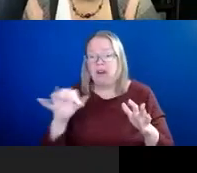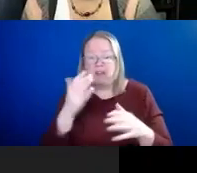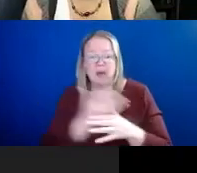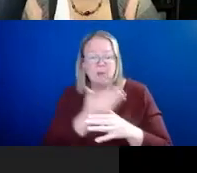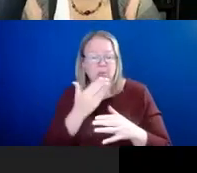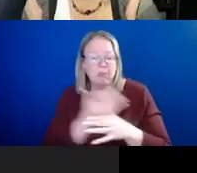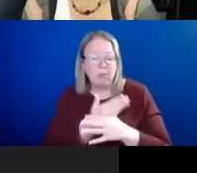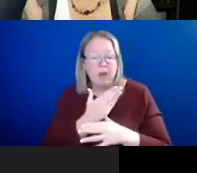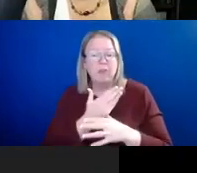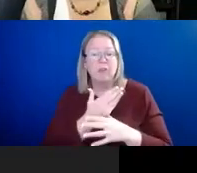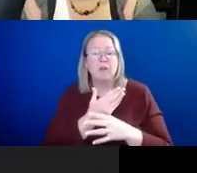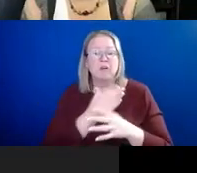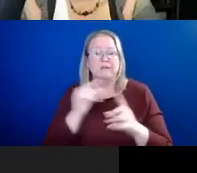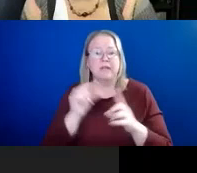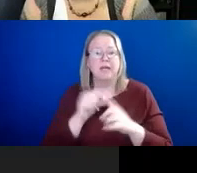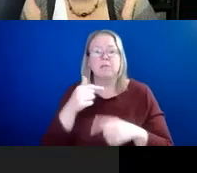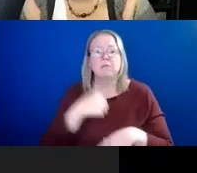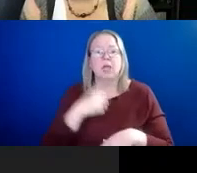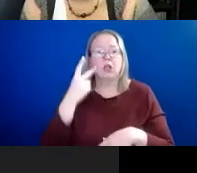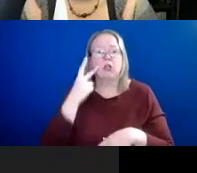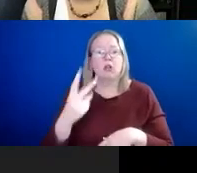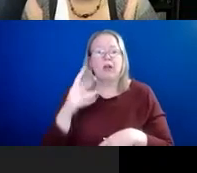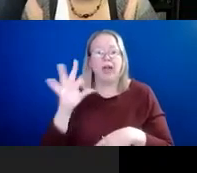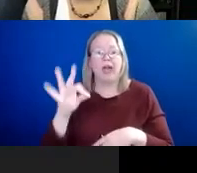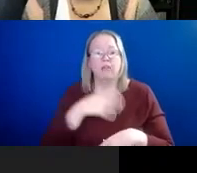13:25:18 The text reads on the top of the image 13:25:25 , meet looking at the F my kid got